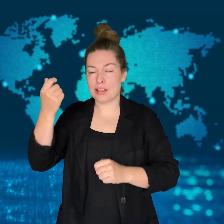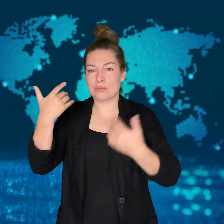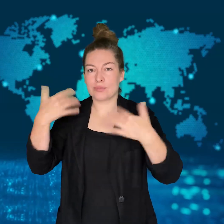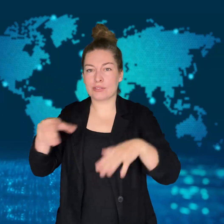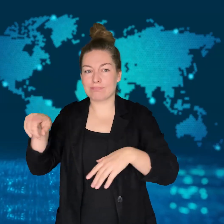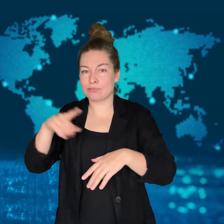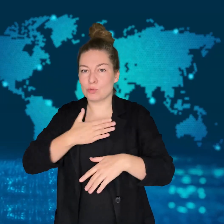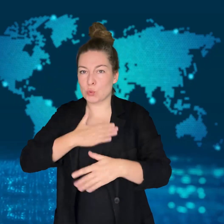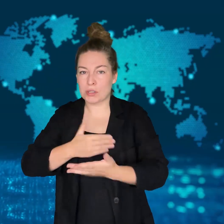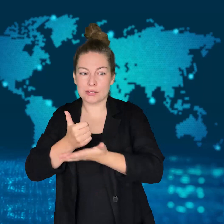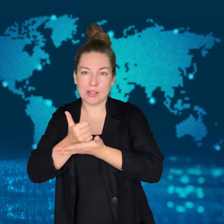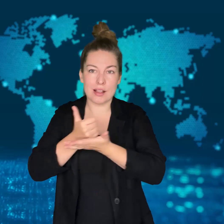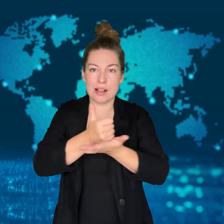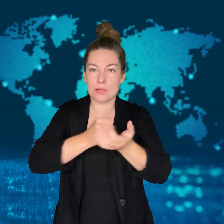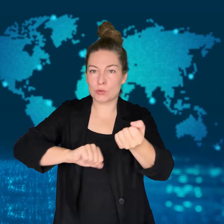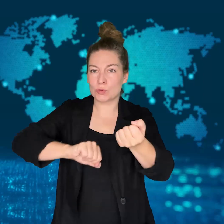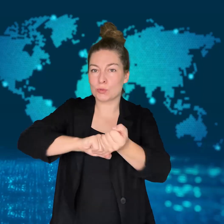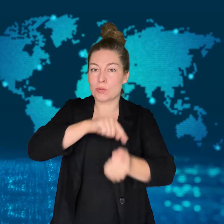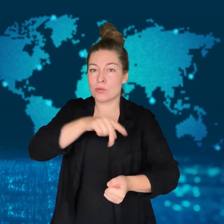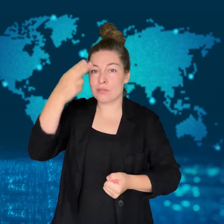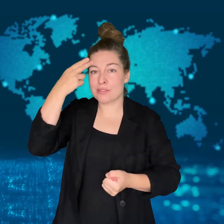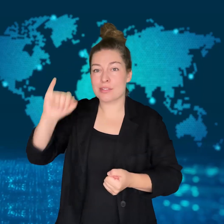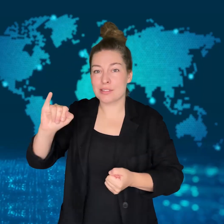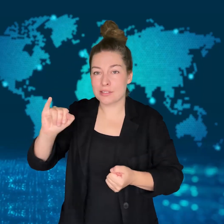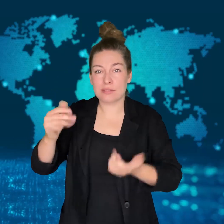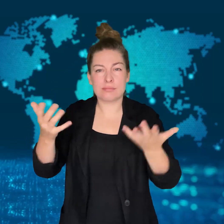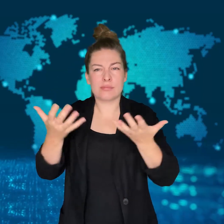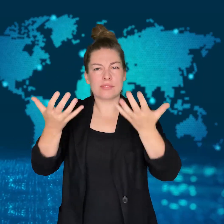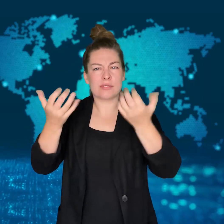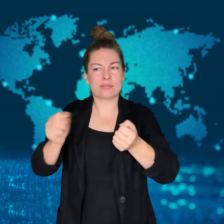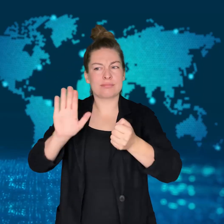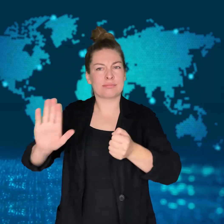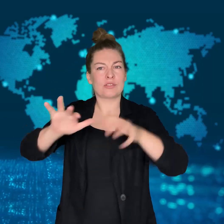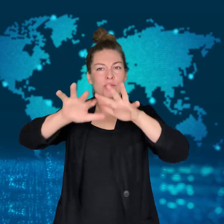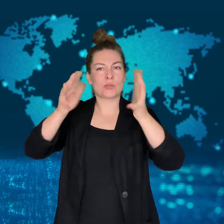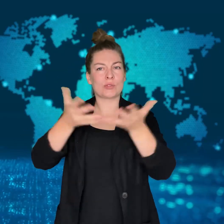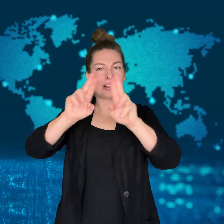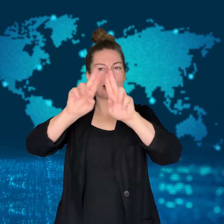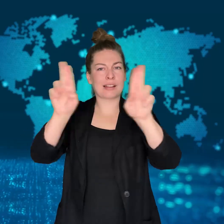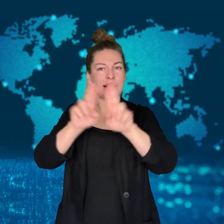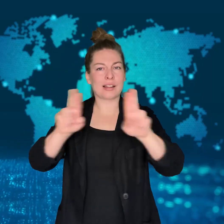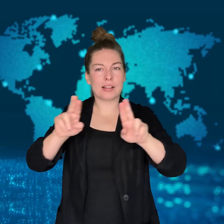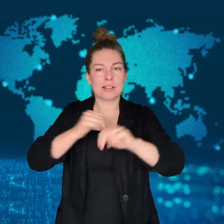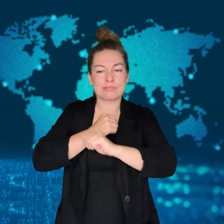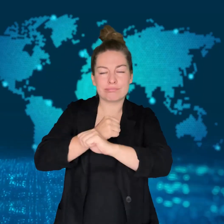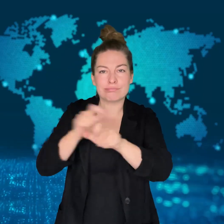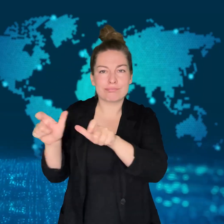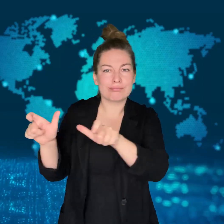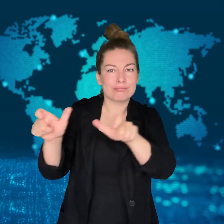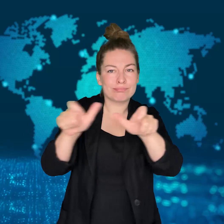The UN backs an international security force called